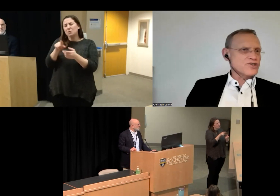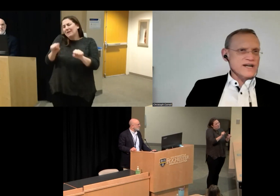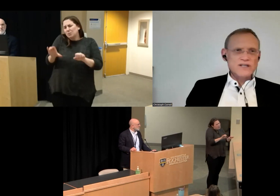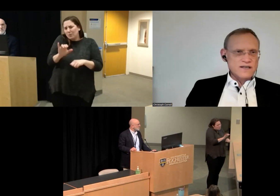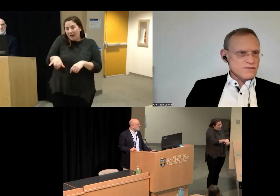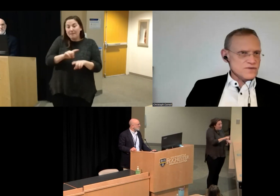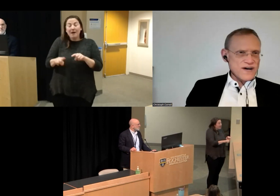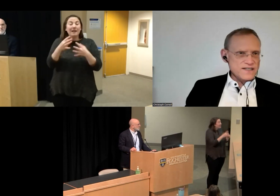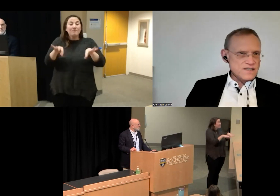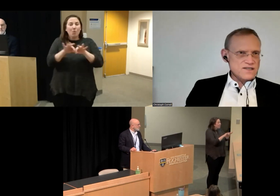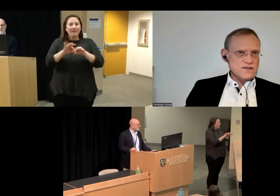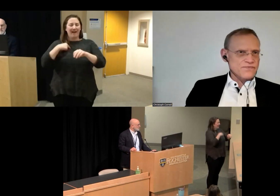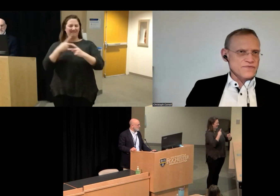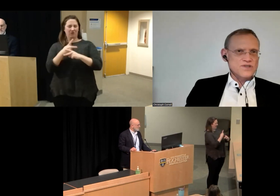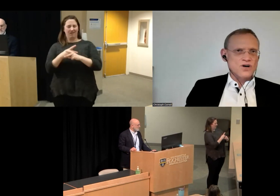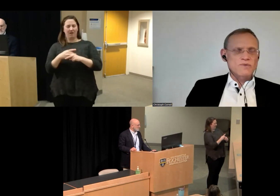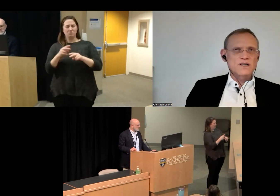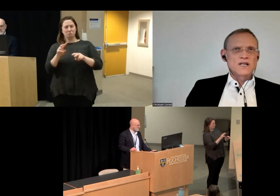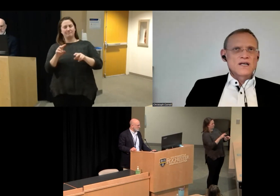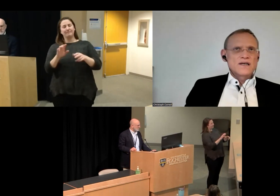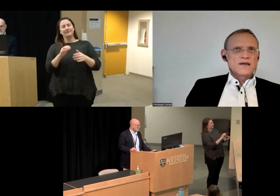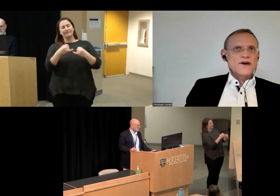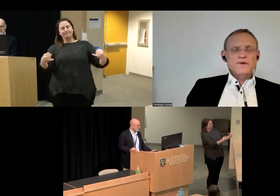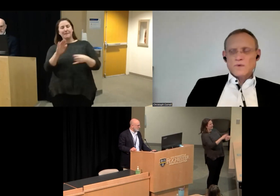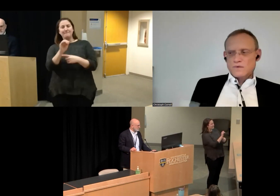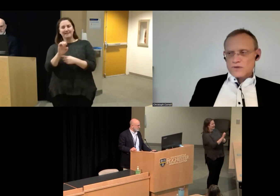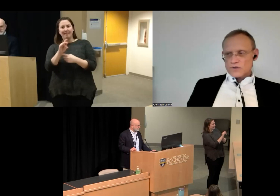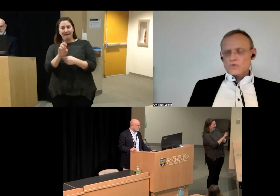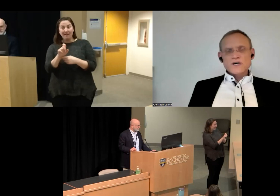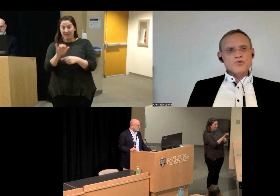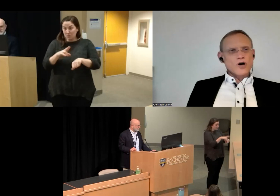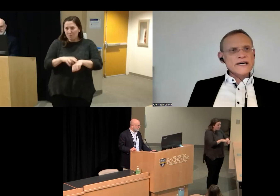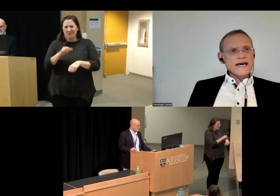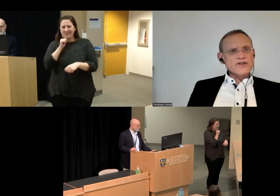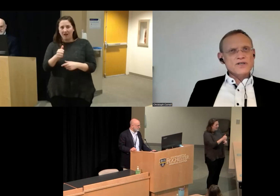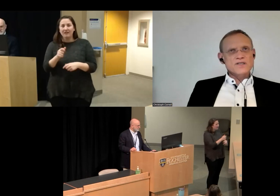baseline generally suffices. If it's normal, if you have a QT prolonging agent,